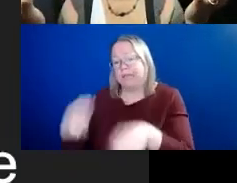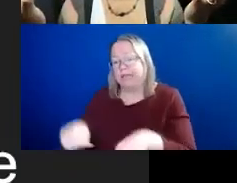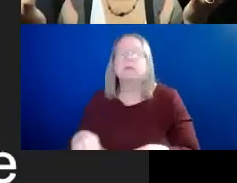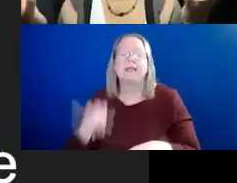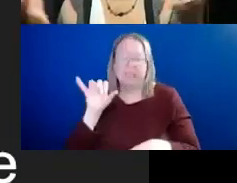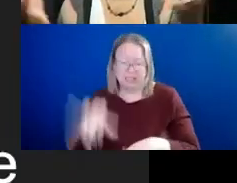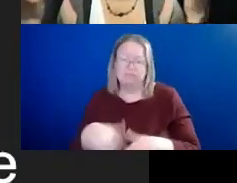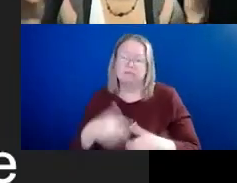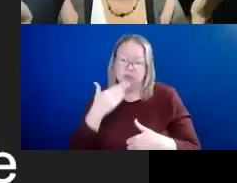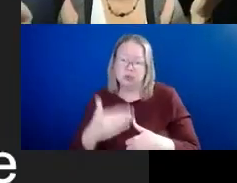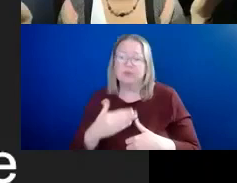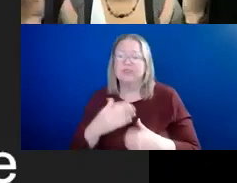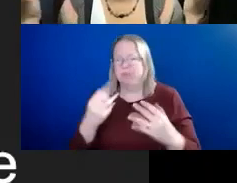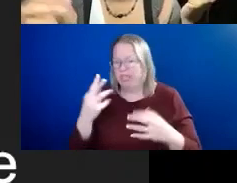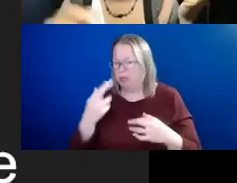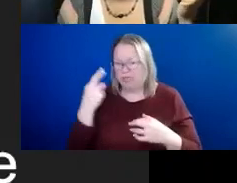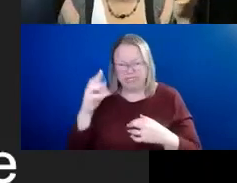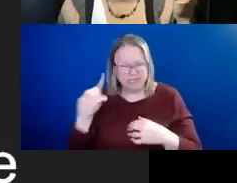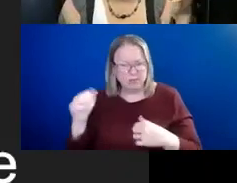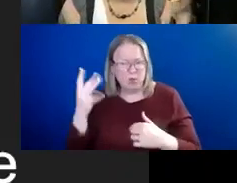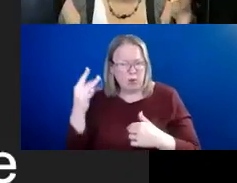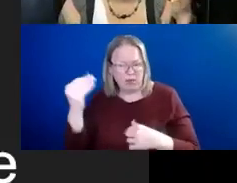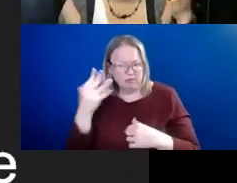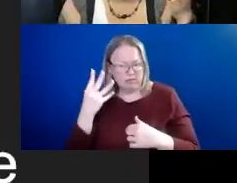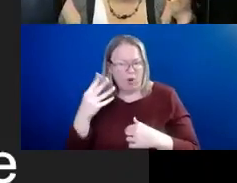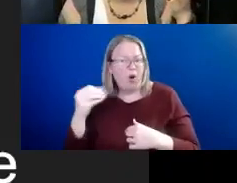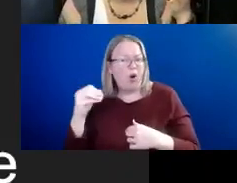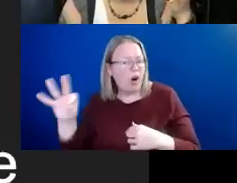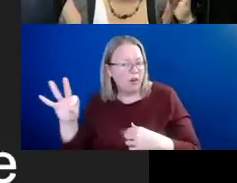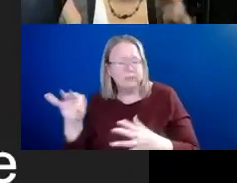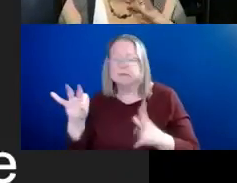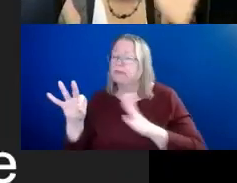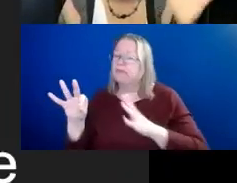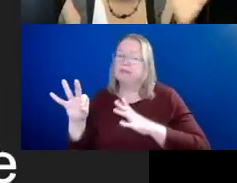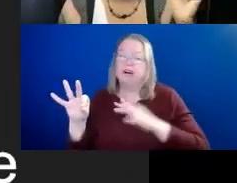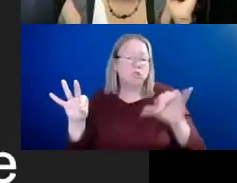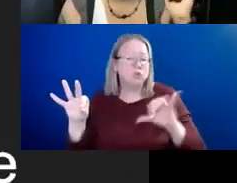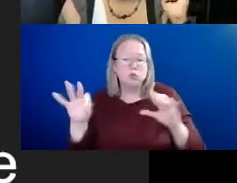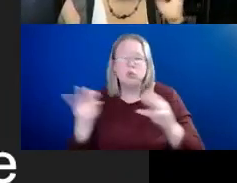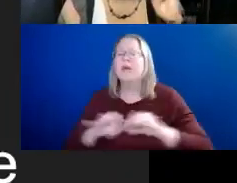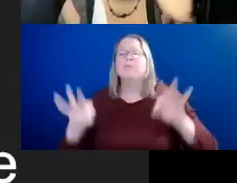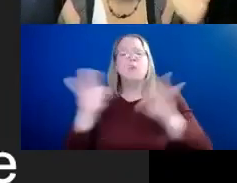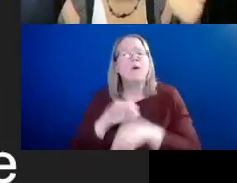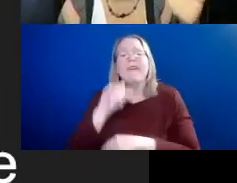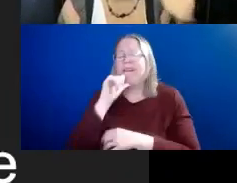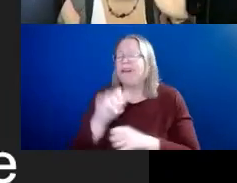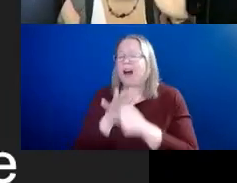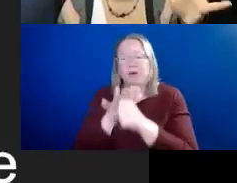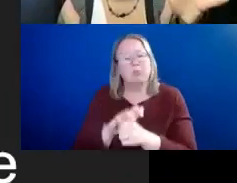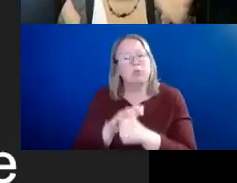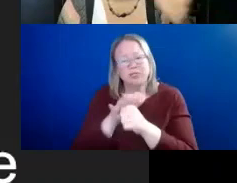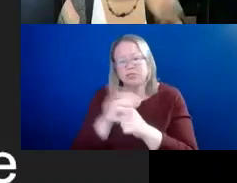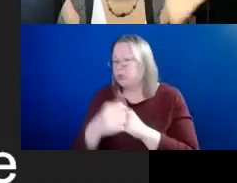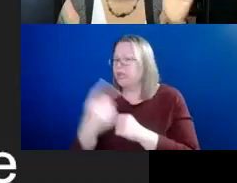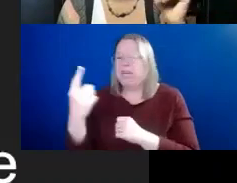13:24:11 why you might need to have your video off and that's okay too. It's important that we not 13:24:14 put pressure on anybody one way or the other.